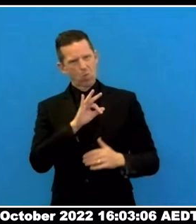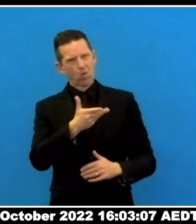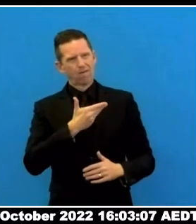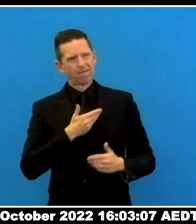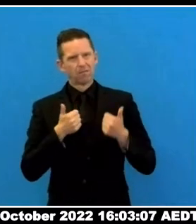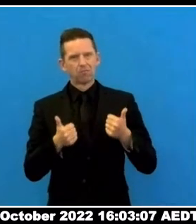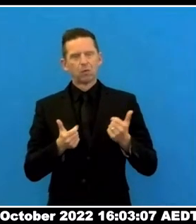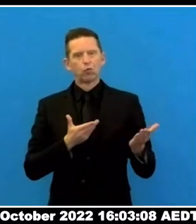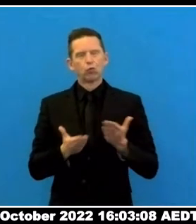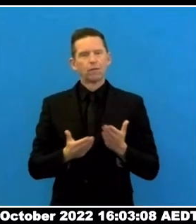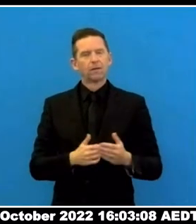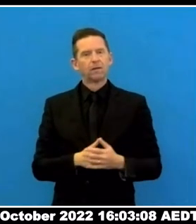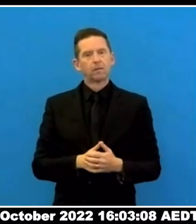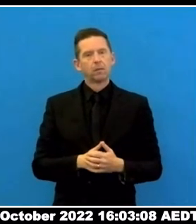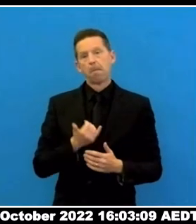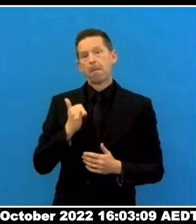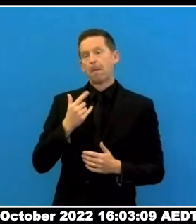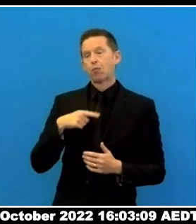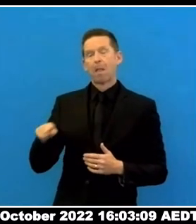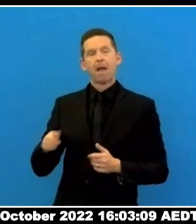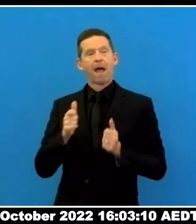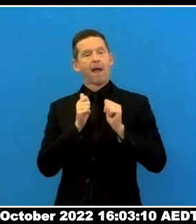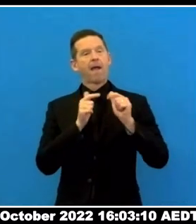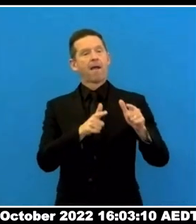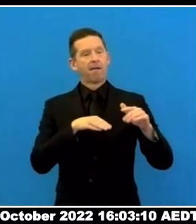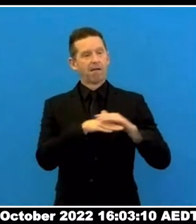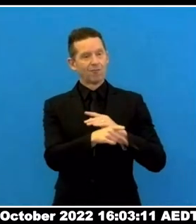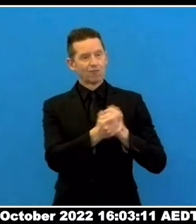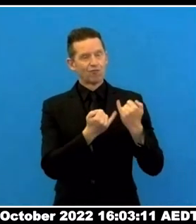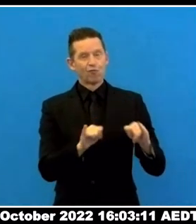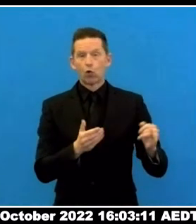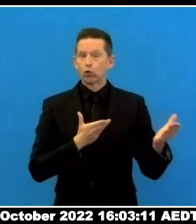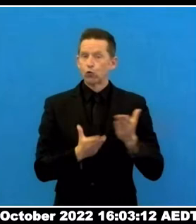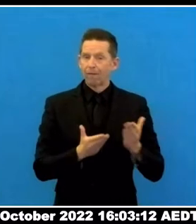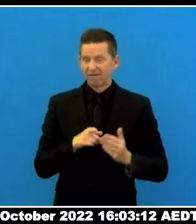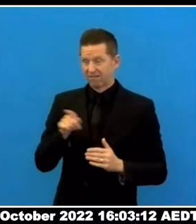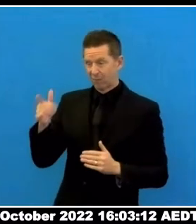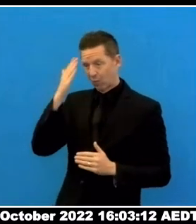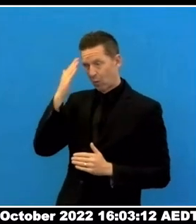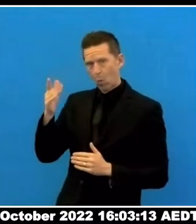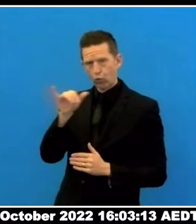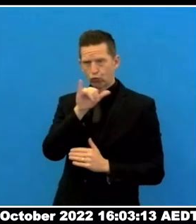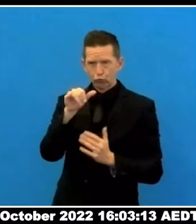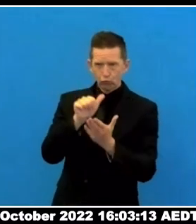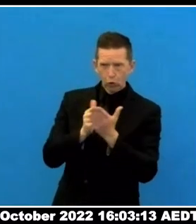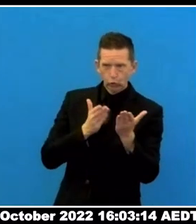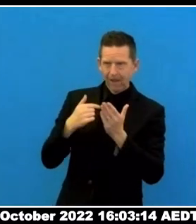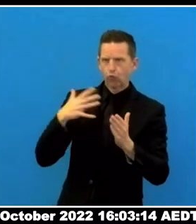Maybe because they went in the wrong service, they don't know the right service provider and they then difference.